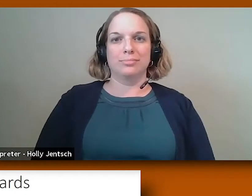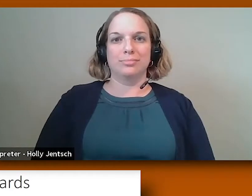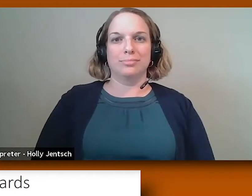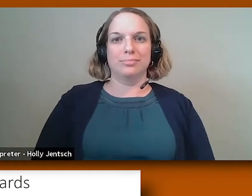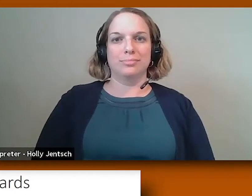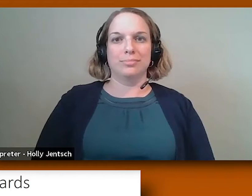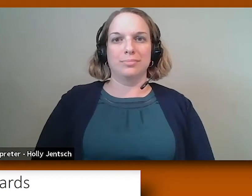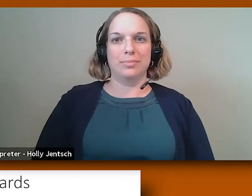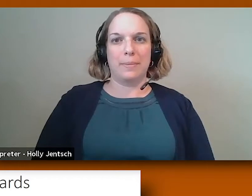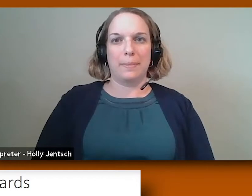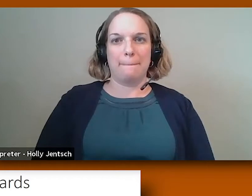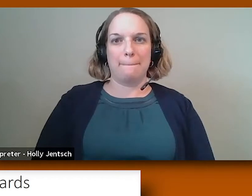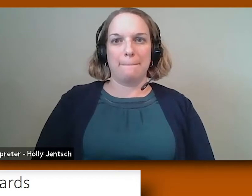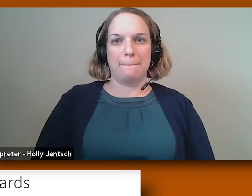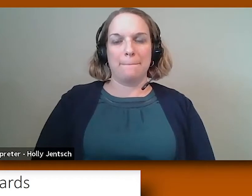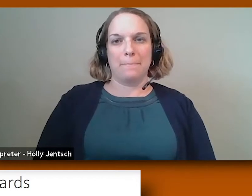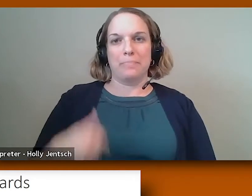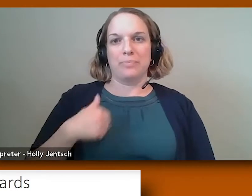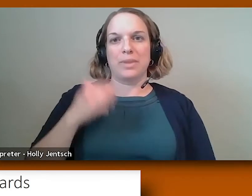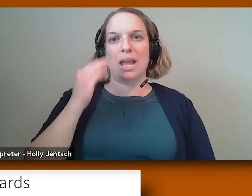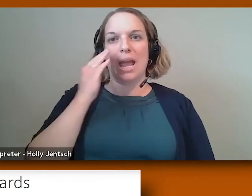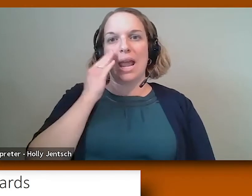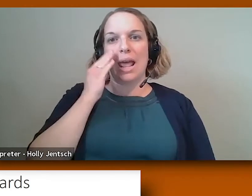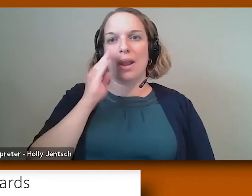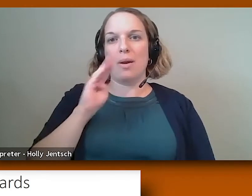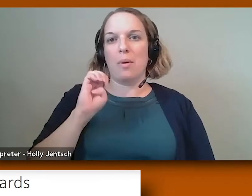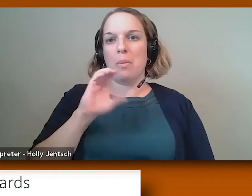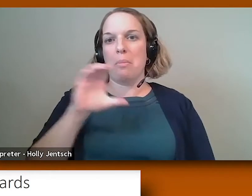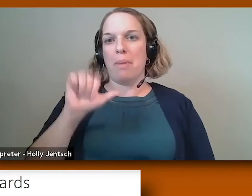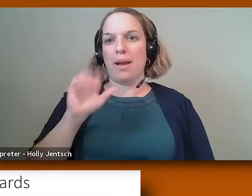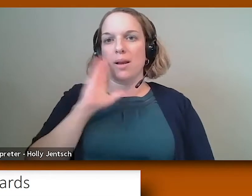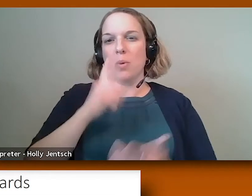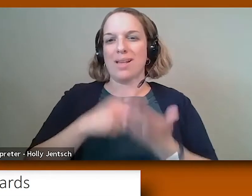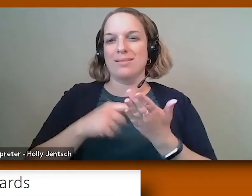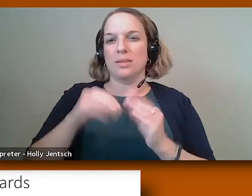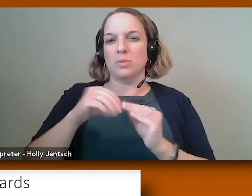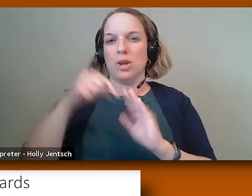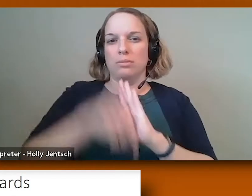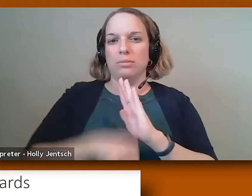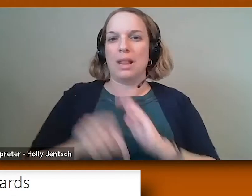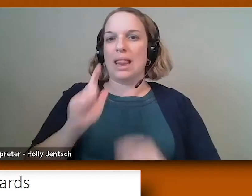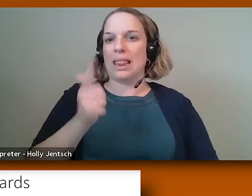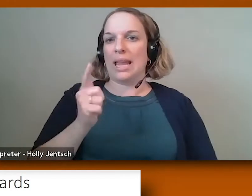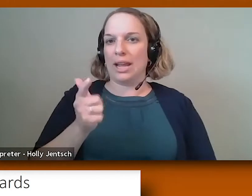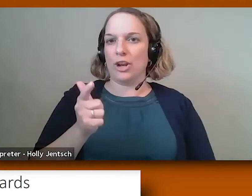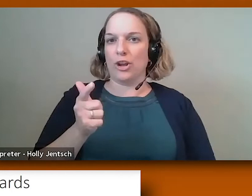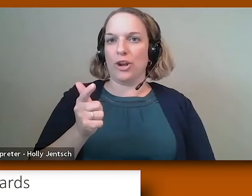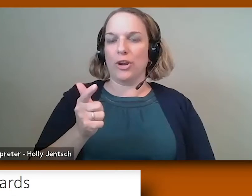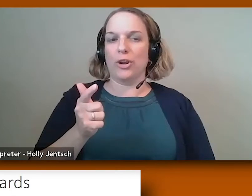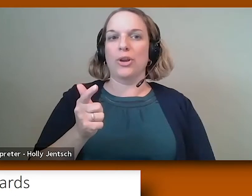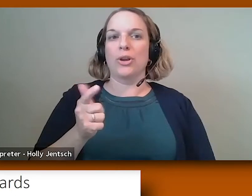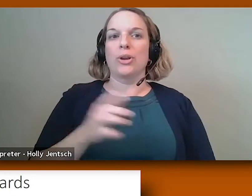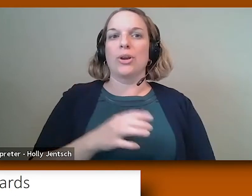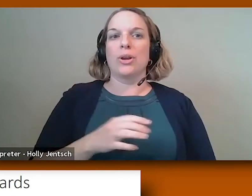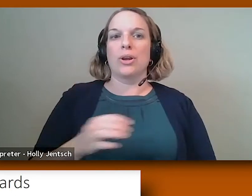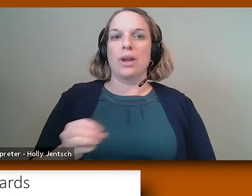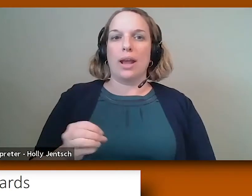I know Becca will go into this a little bit more in detail later on on how it factors in once it's been awarded...